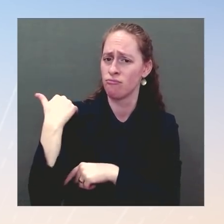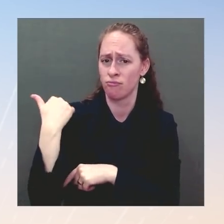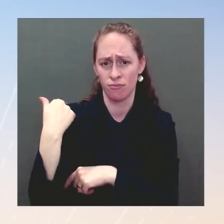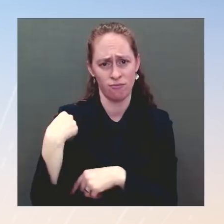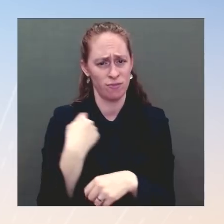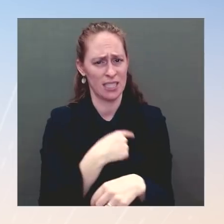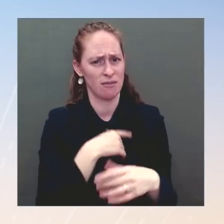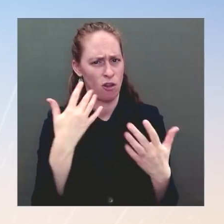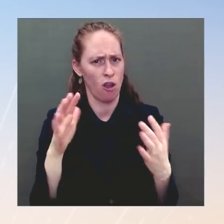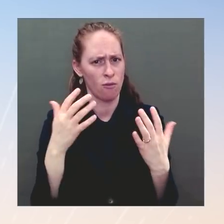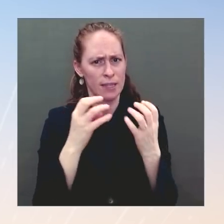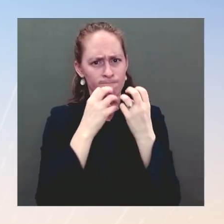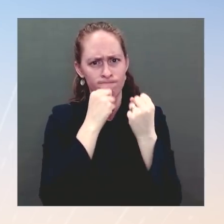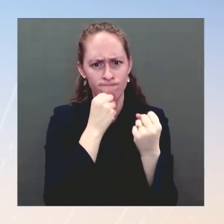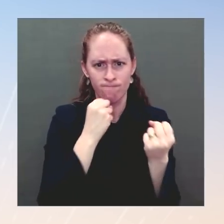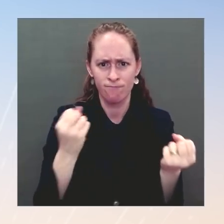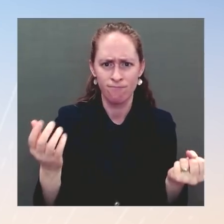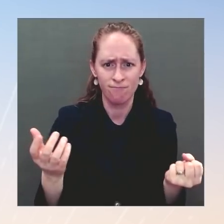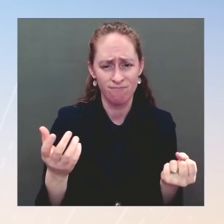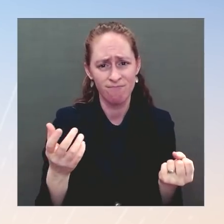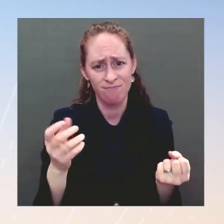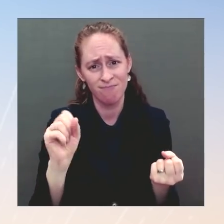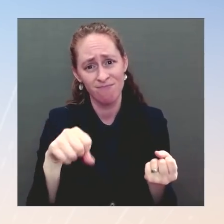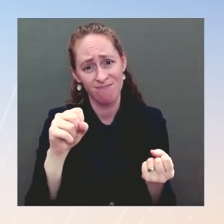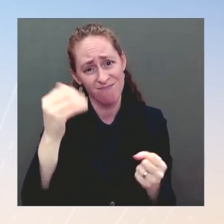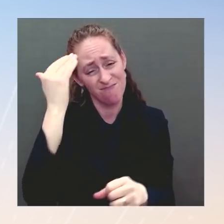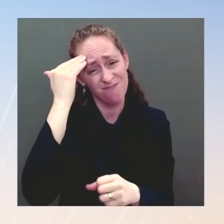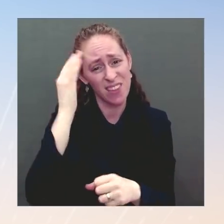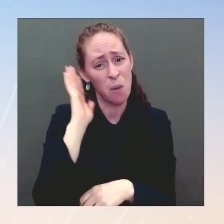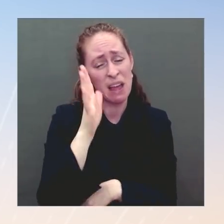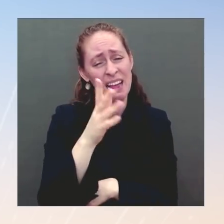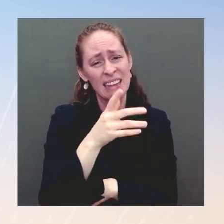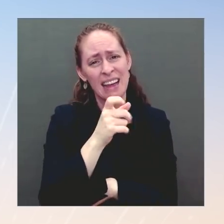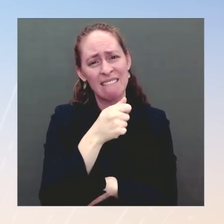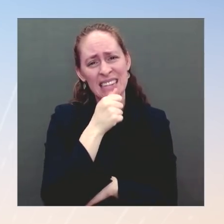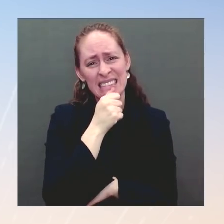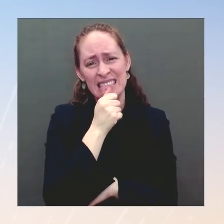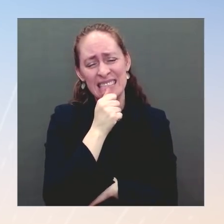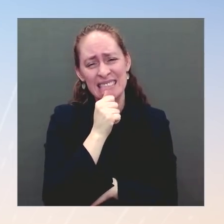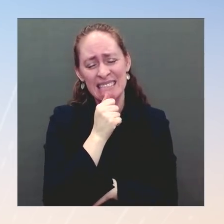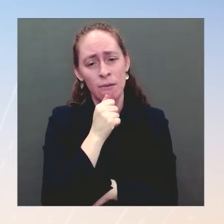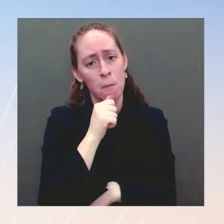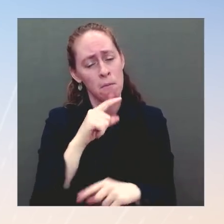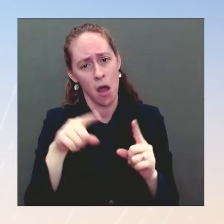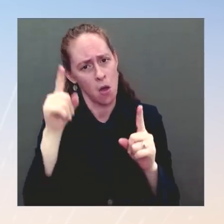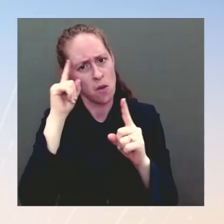because we're trying to minimize the impact on the global energy markets. The Press: Okay. Something that you said --